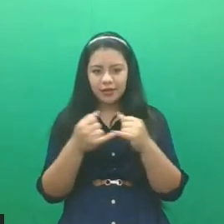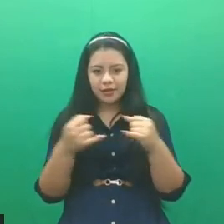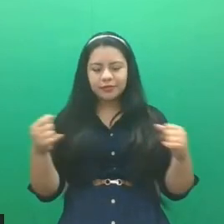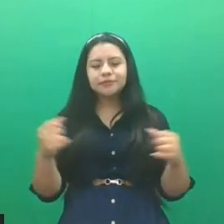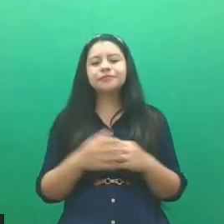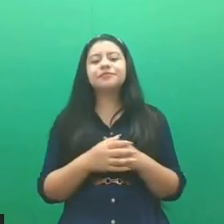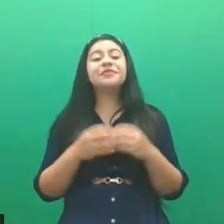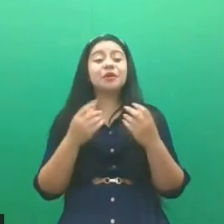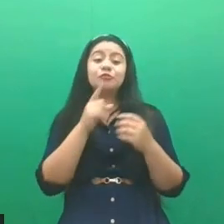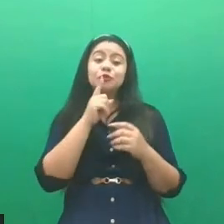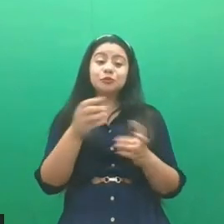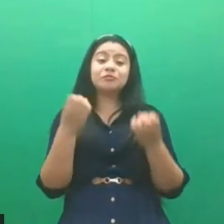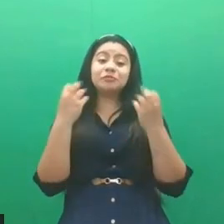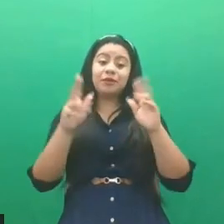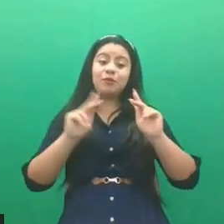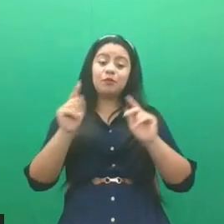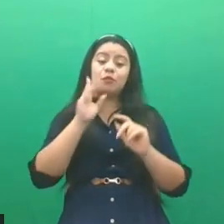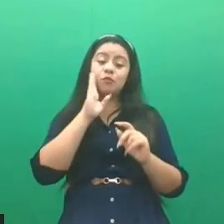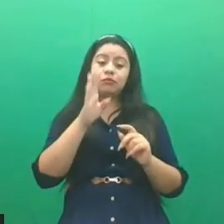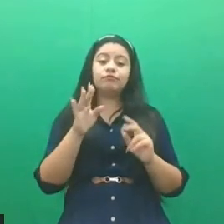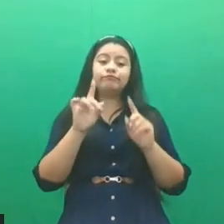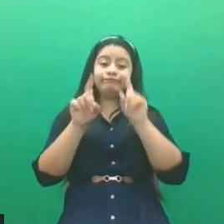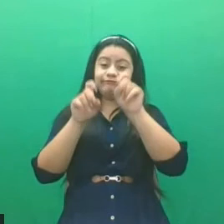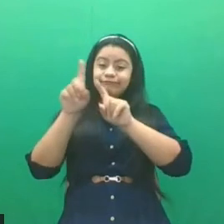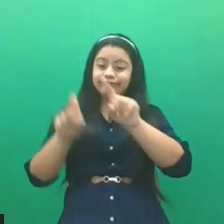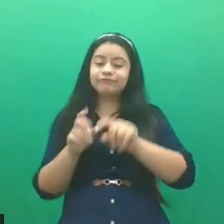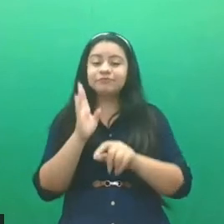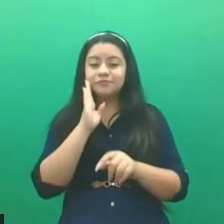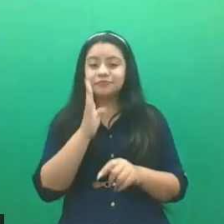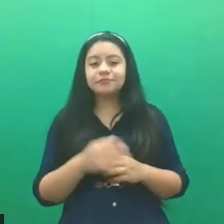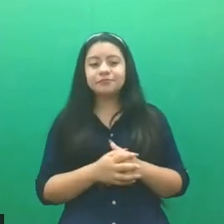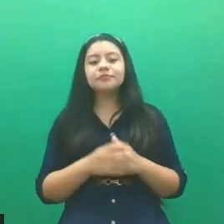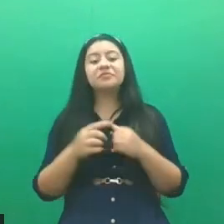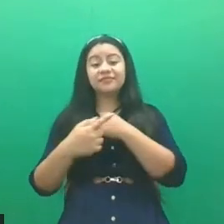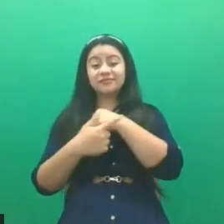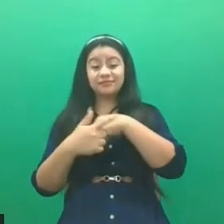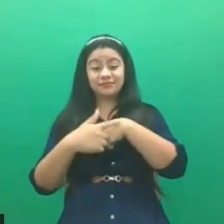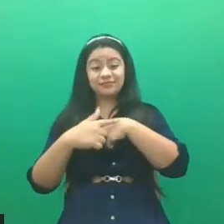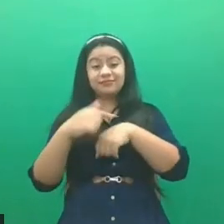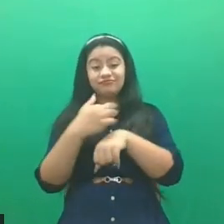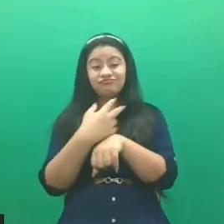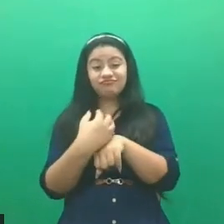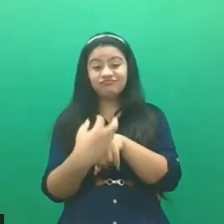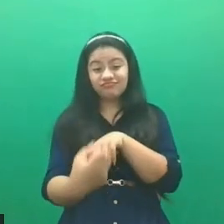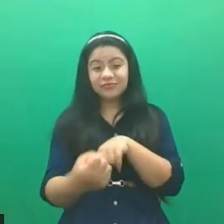lot of people that want to continue this. But we are at time, so I just want to say thank you all